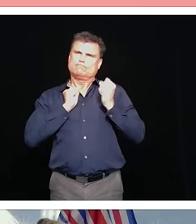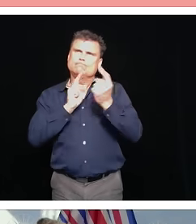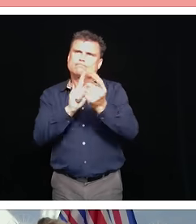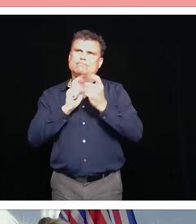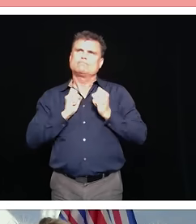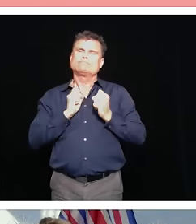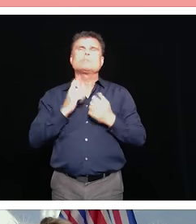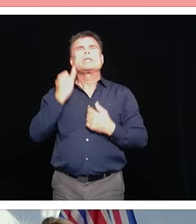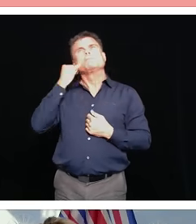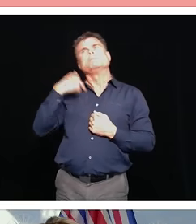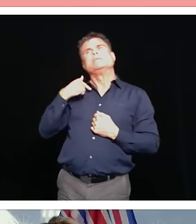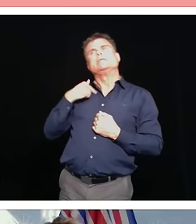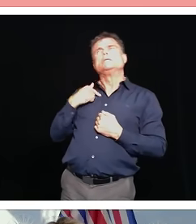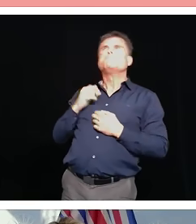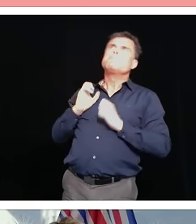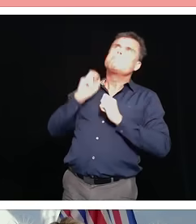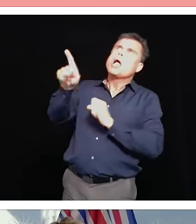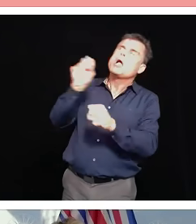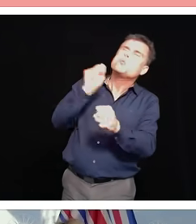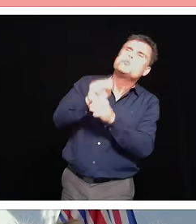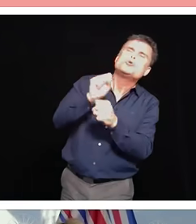Whether that is surgery or